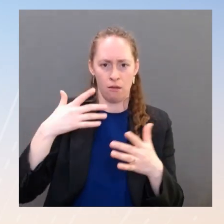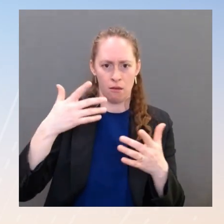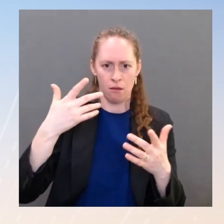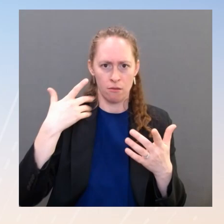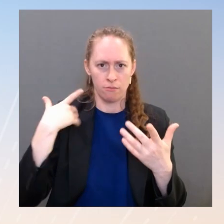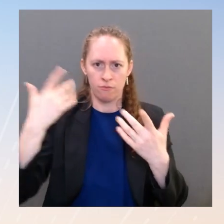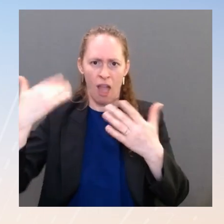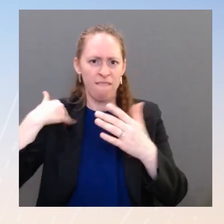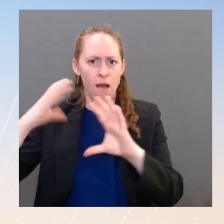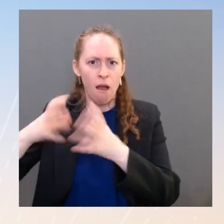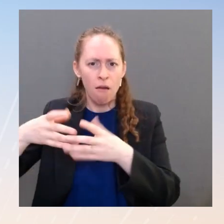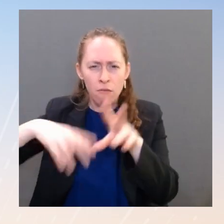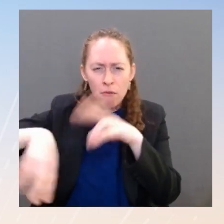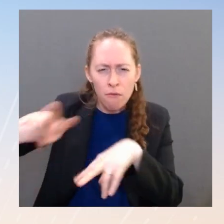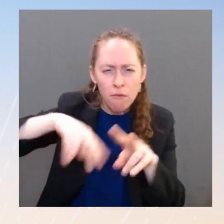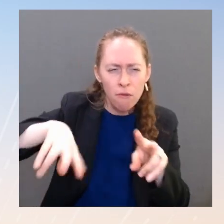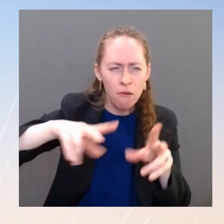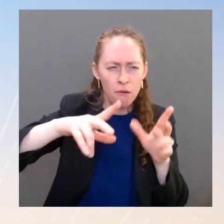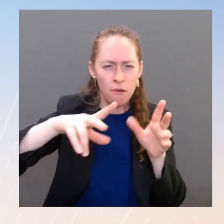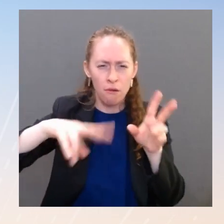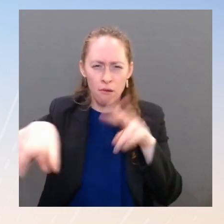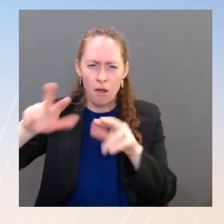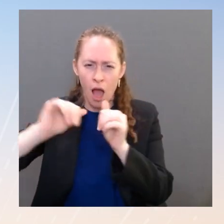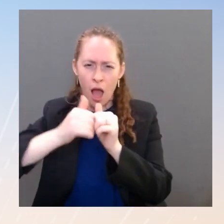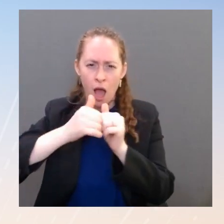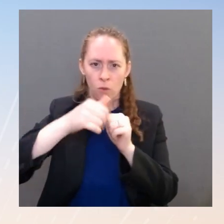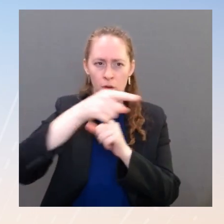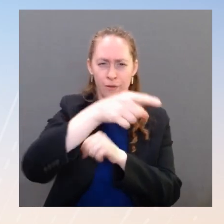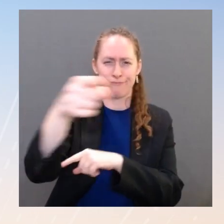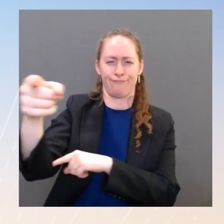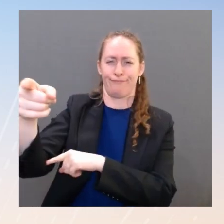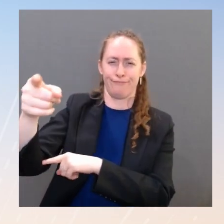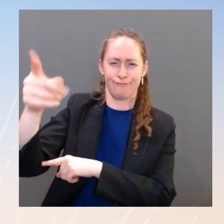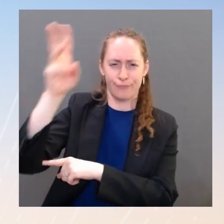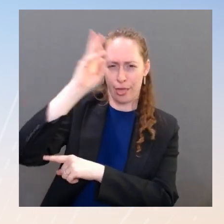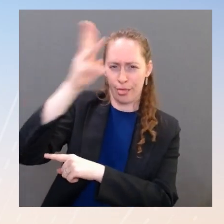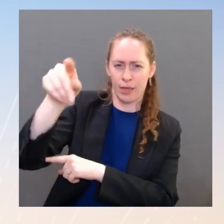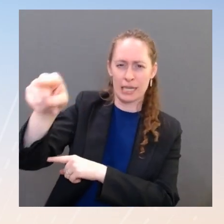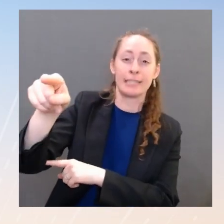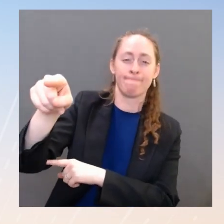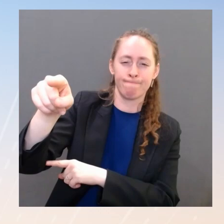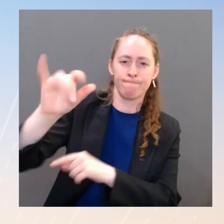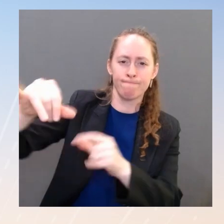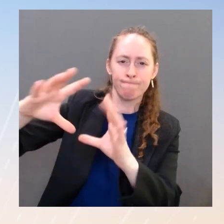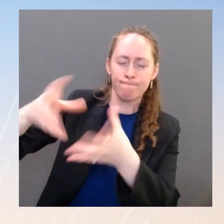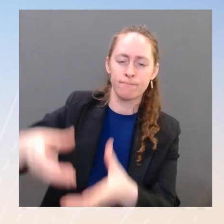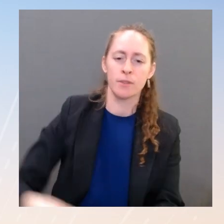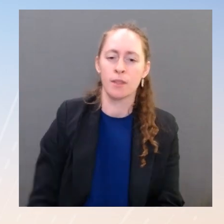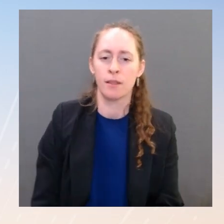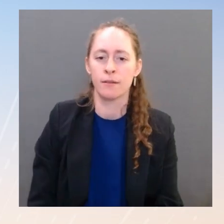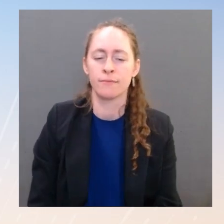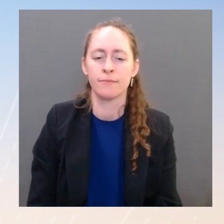that threatens the homeland, as I noted, which things like inciting -- things that would incite violent extremism, you know, human traffickers